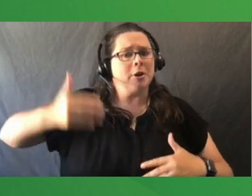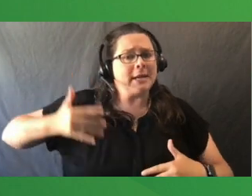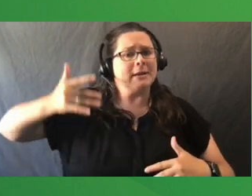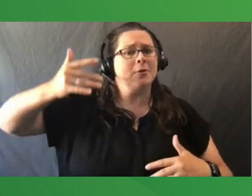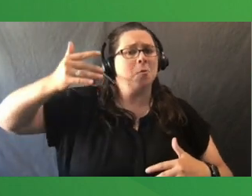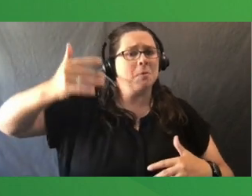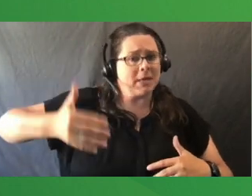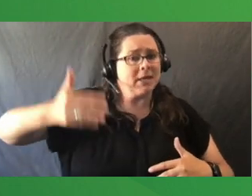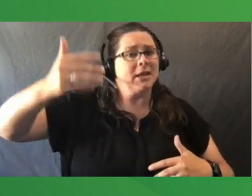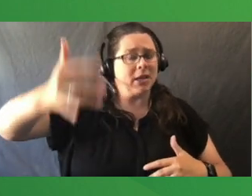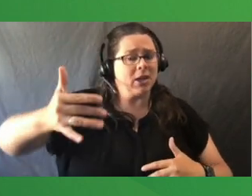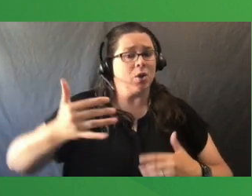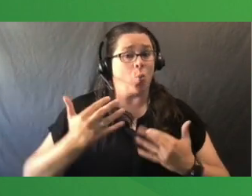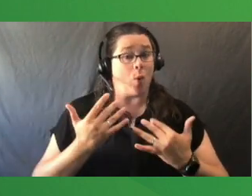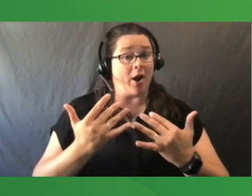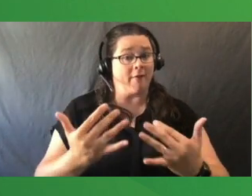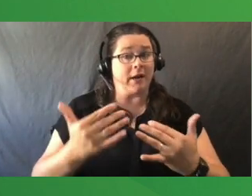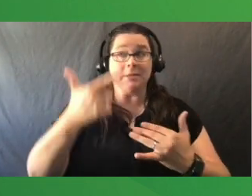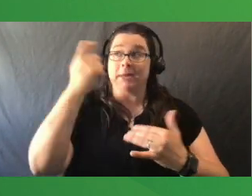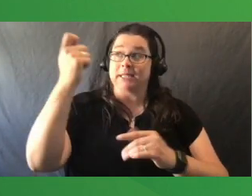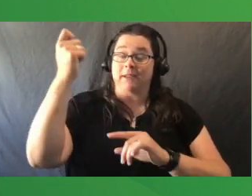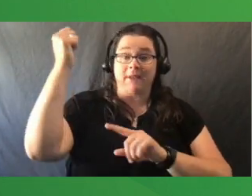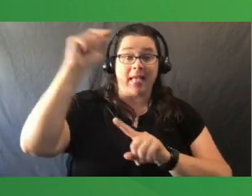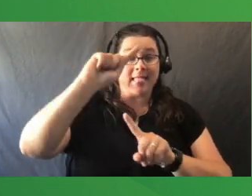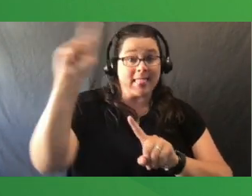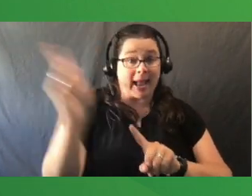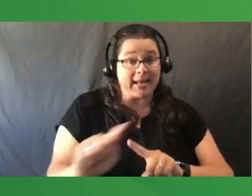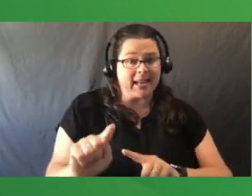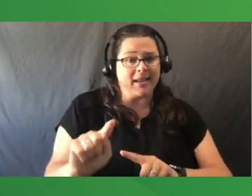sparked by lightning are a normal occurrence.